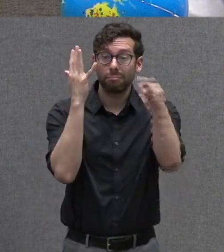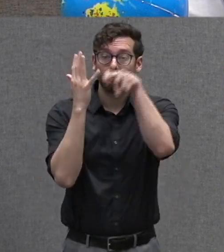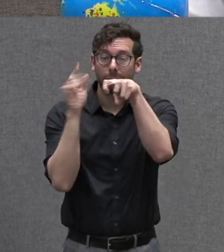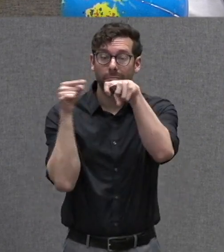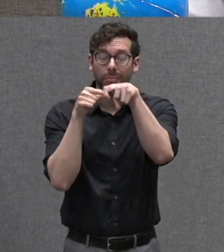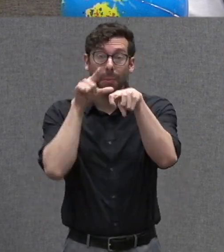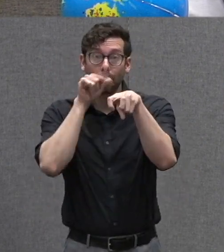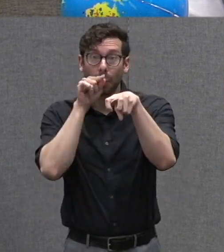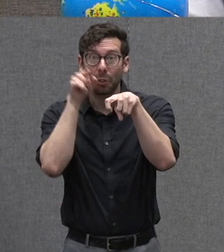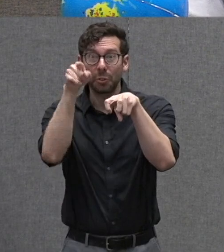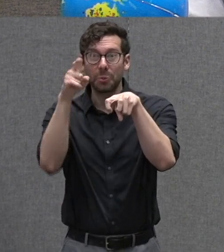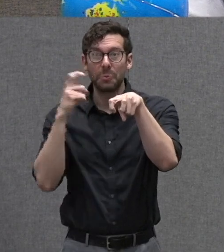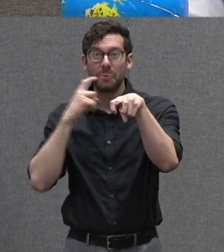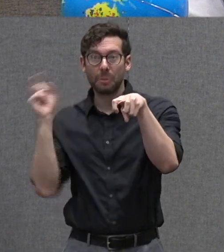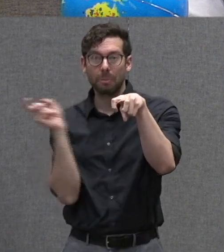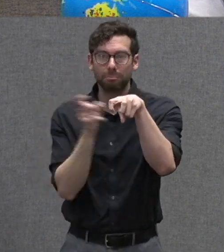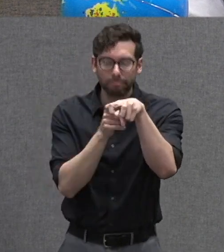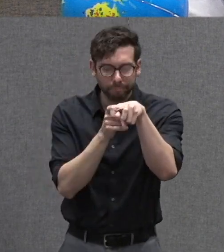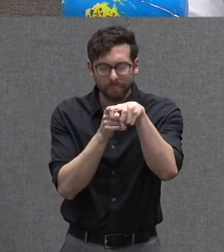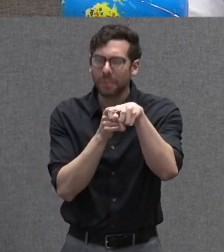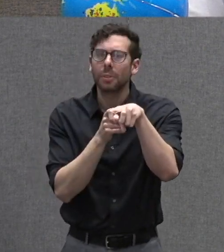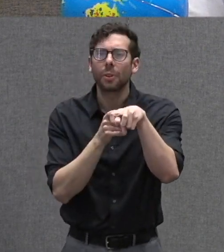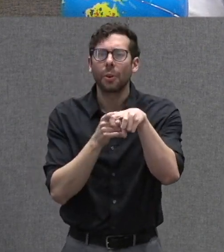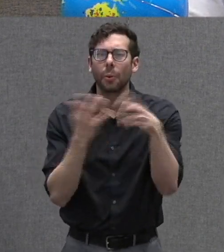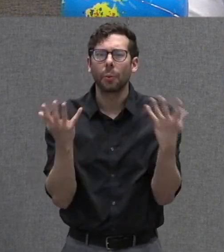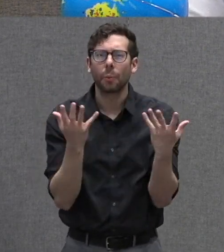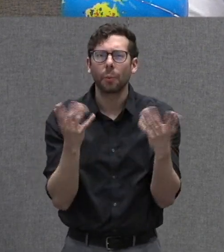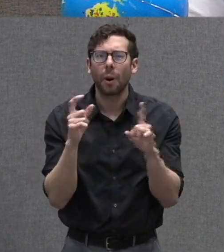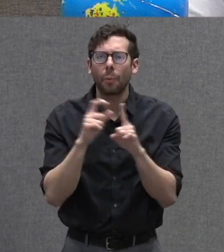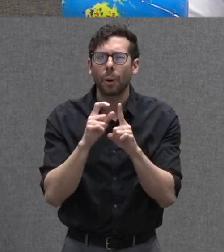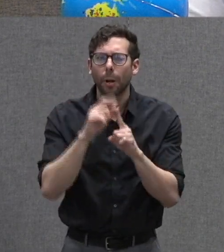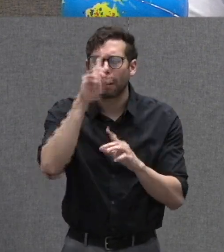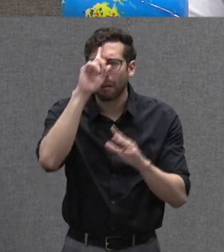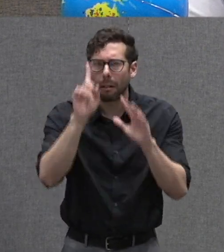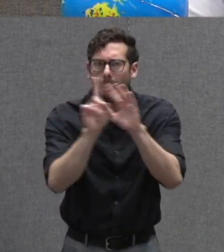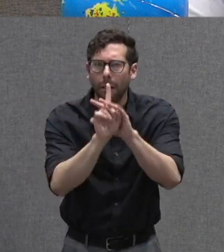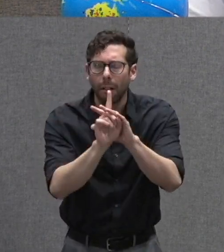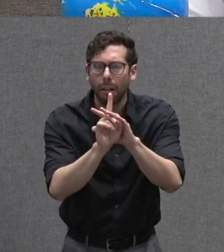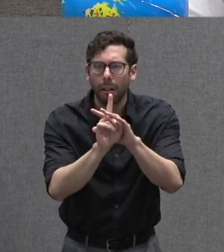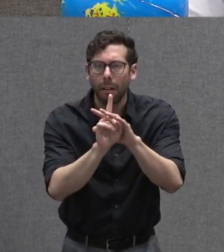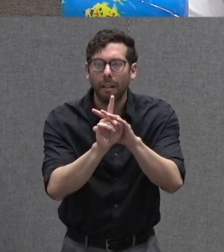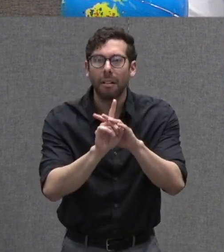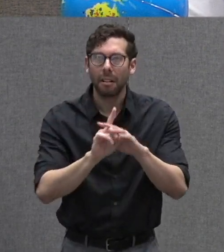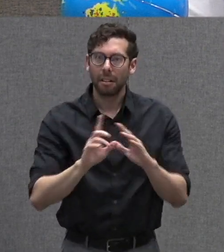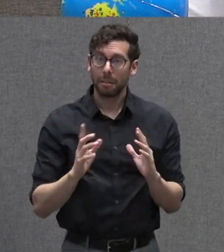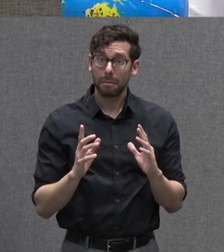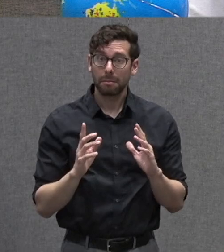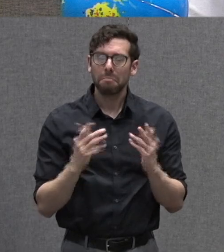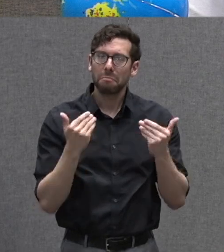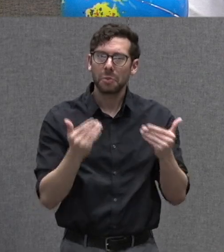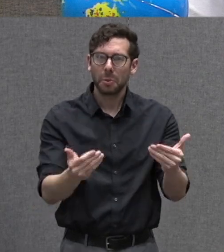Do you use chirping as well? You can say that word to somebody at your house, you can write it down on a paper,